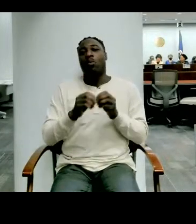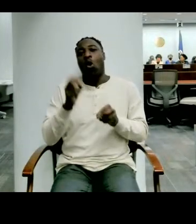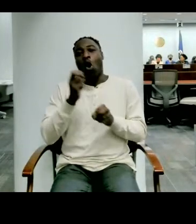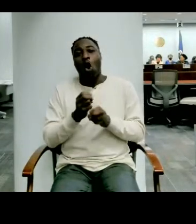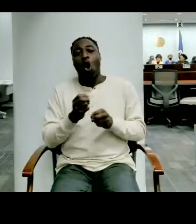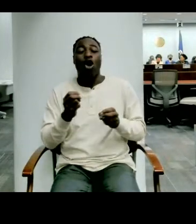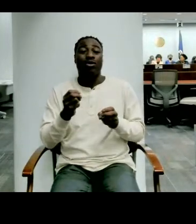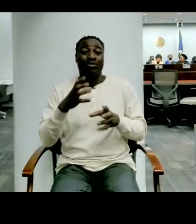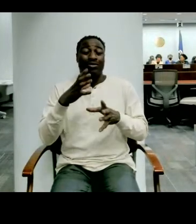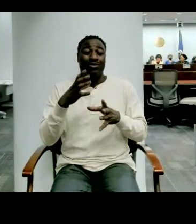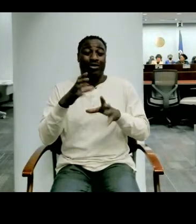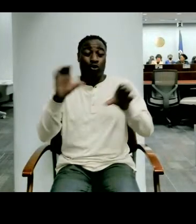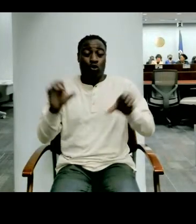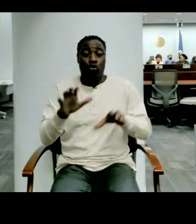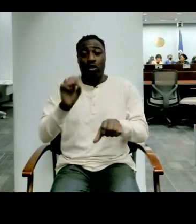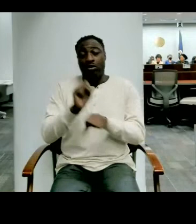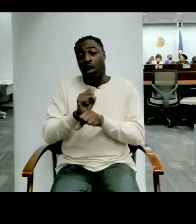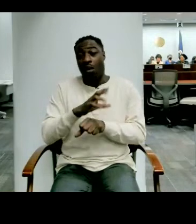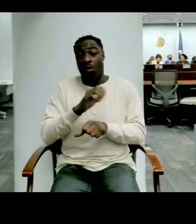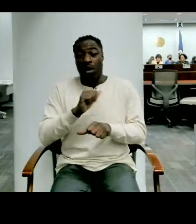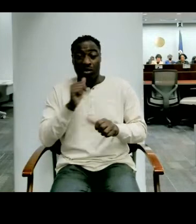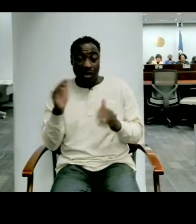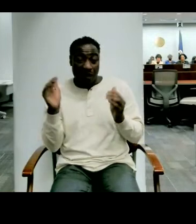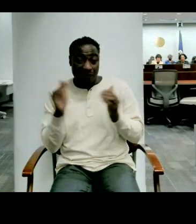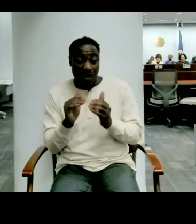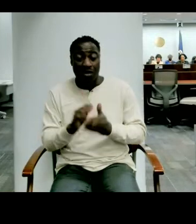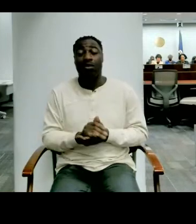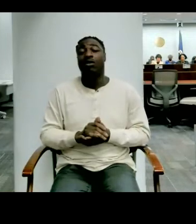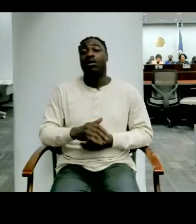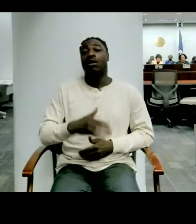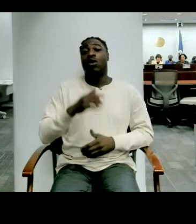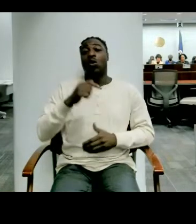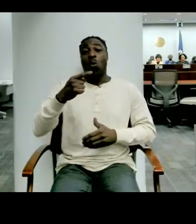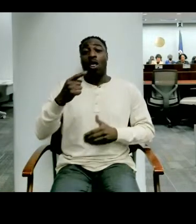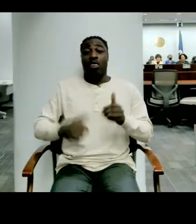think it is unfair. One of the most inspiring things I've seen is how the